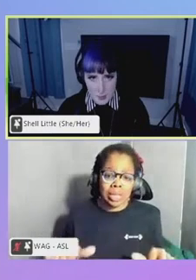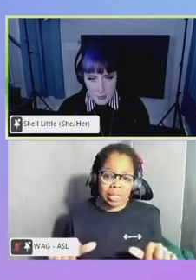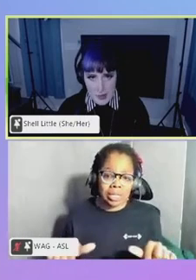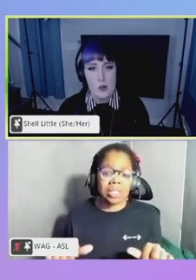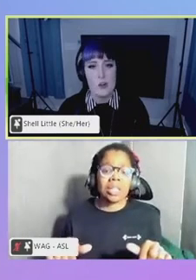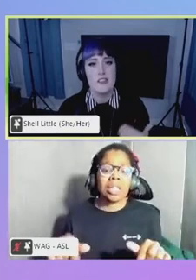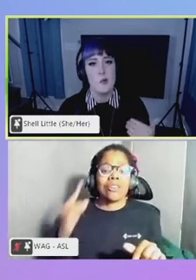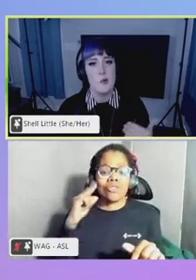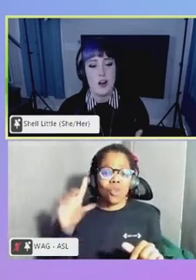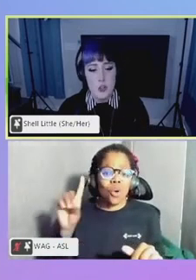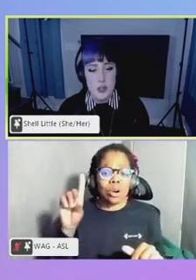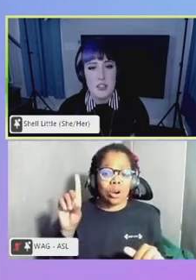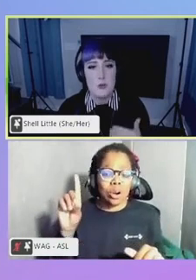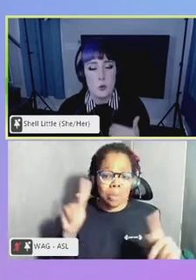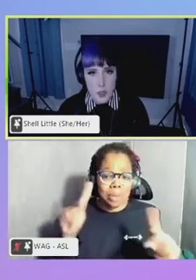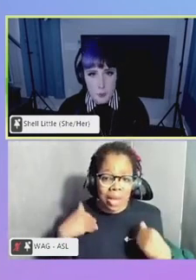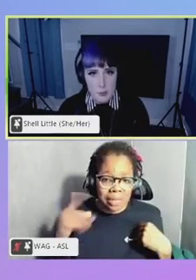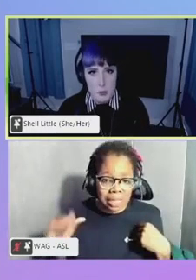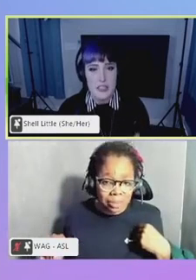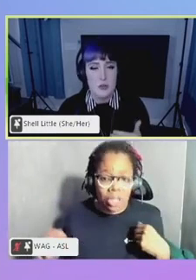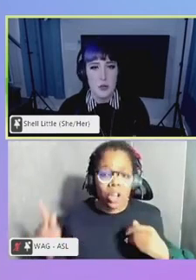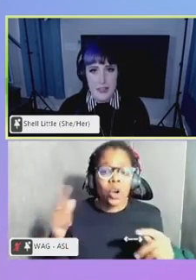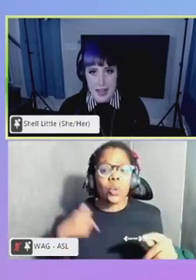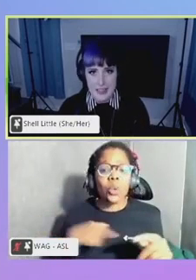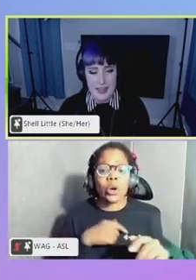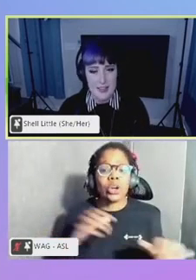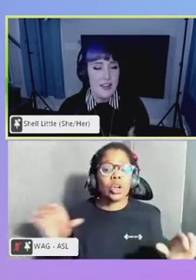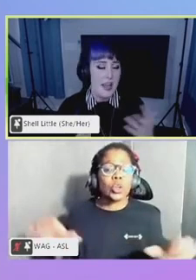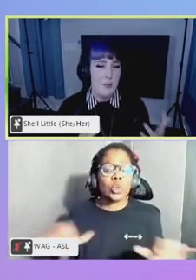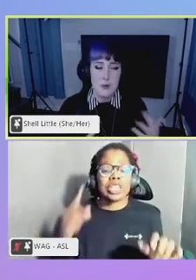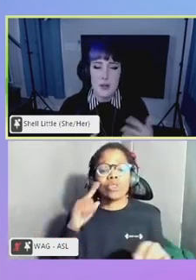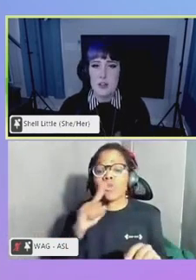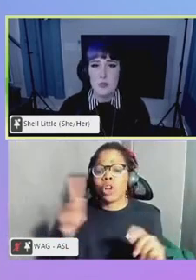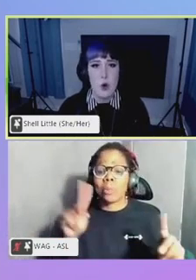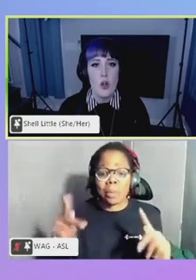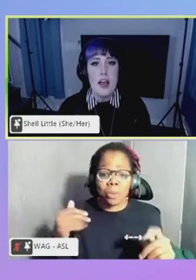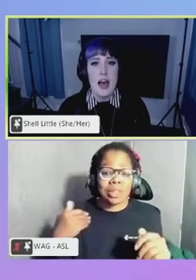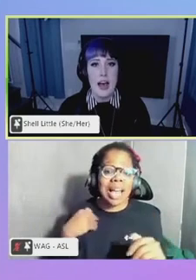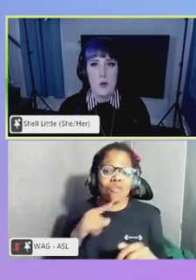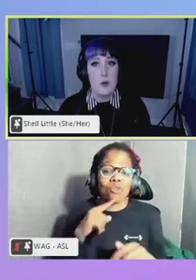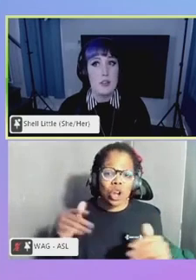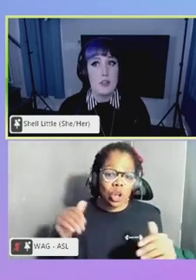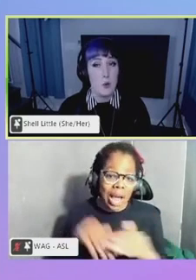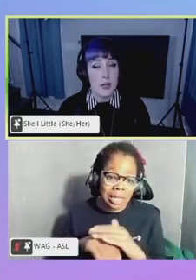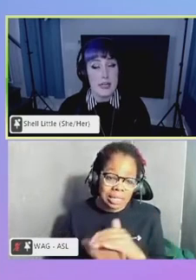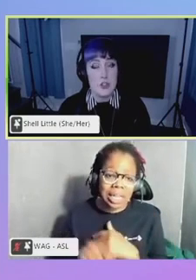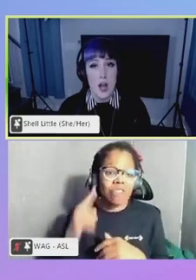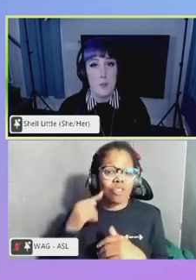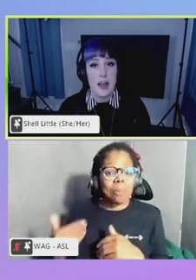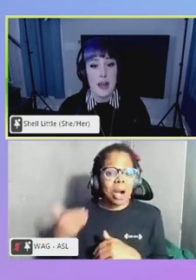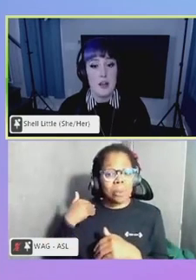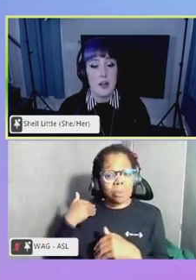It is OK. We have to learn to let that go. The work you are doing can be difficult, stressful, and overwhelming.